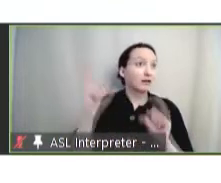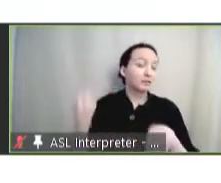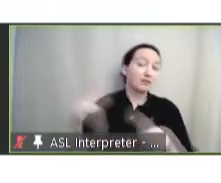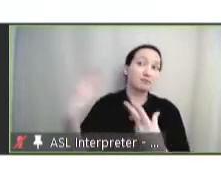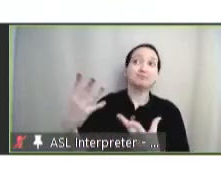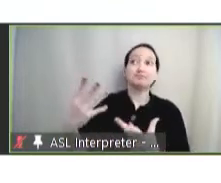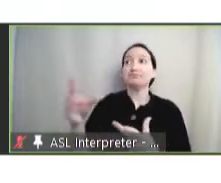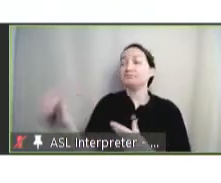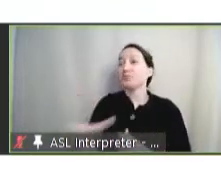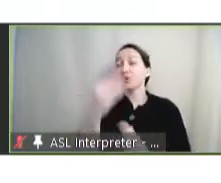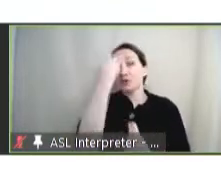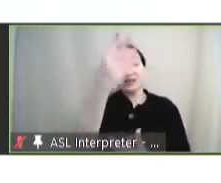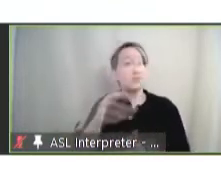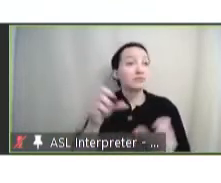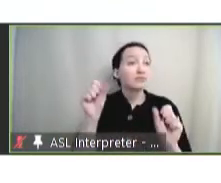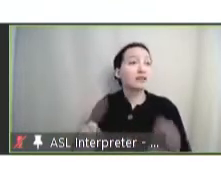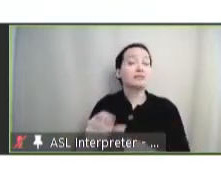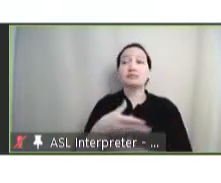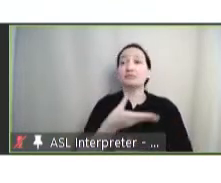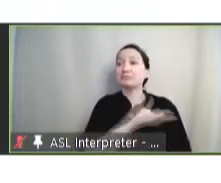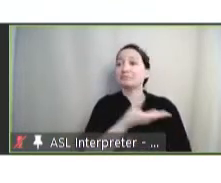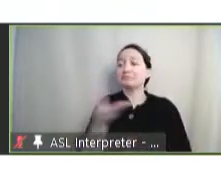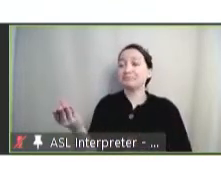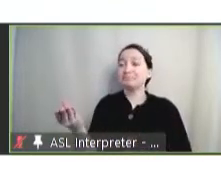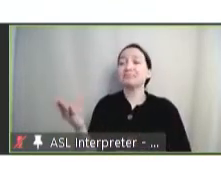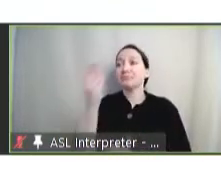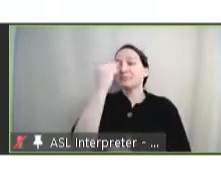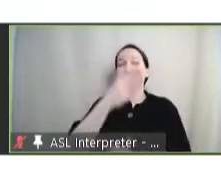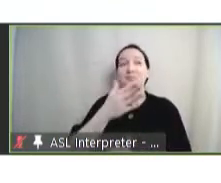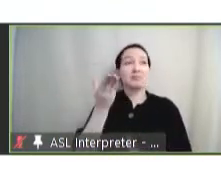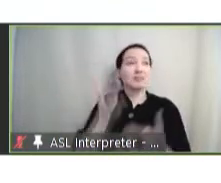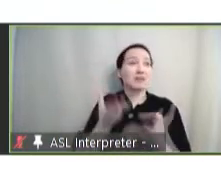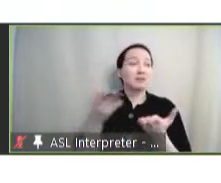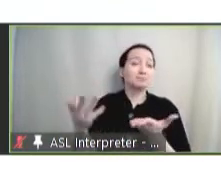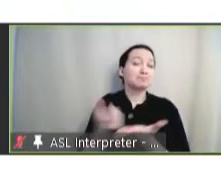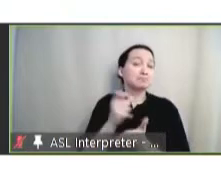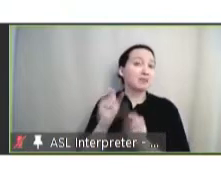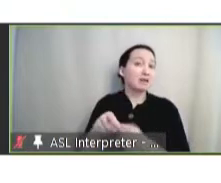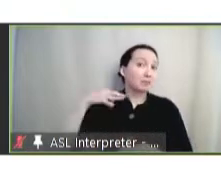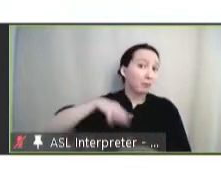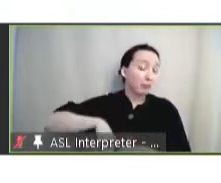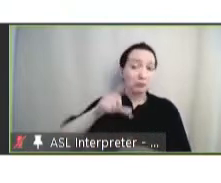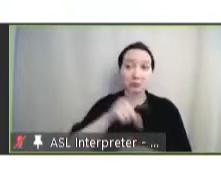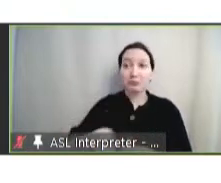information that you can find more information that might be useful to you through these links?